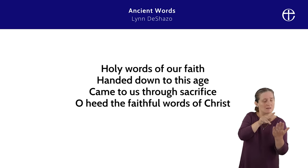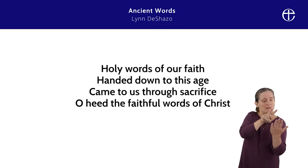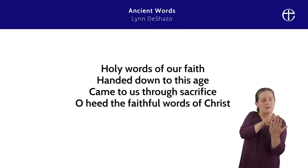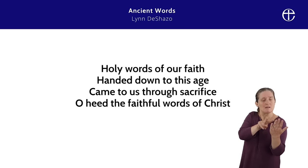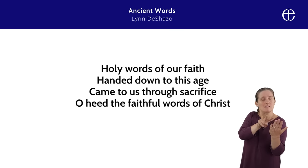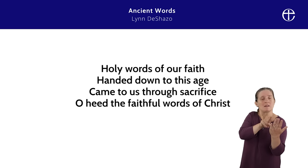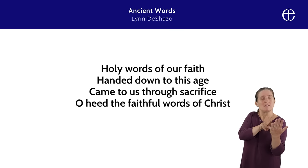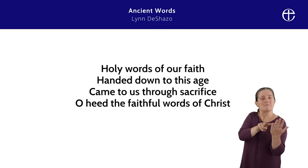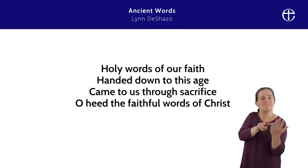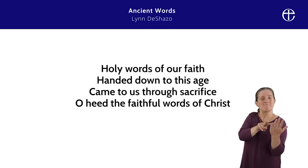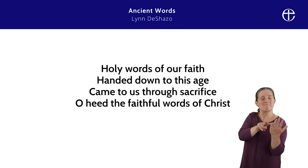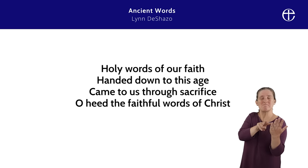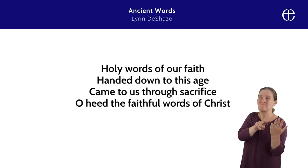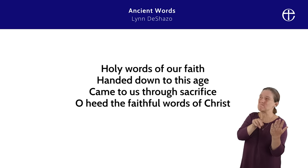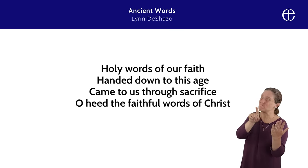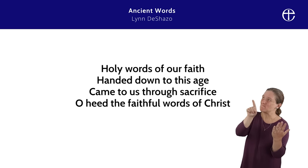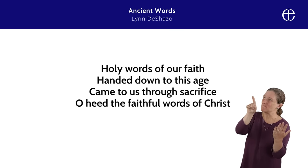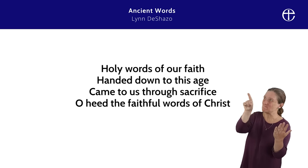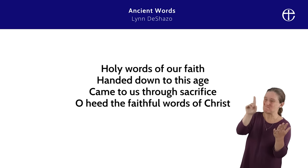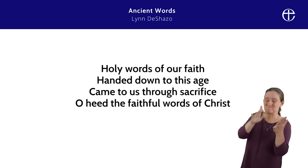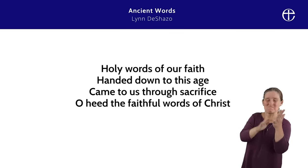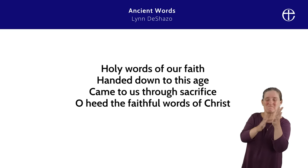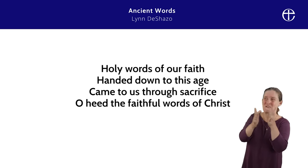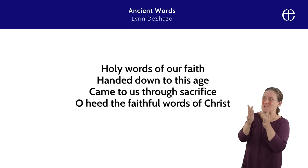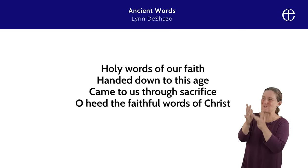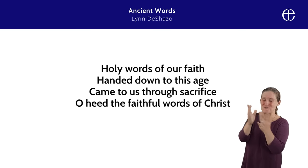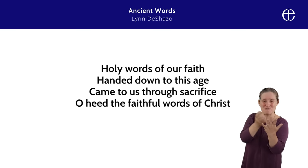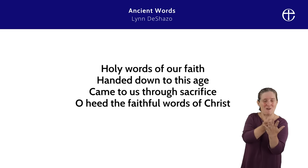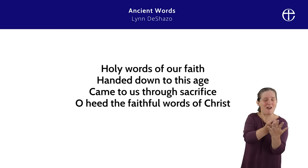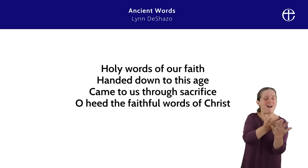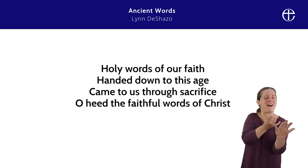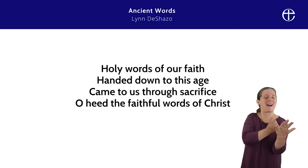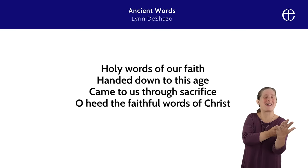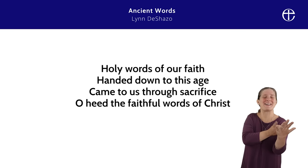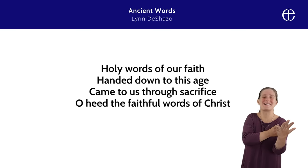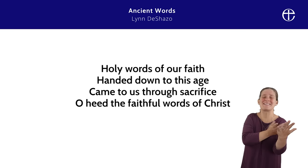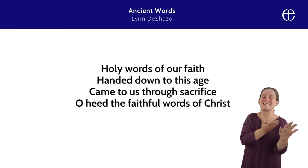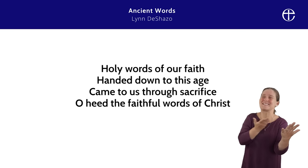O heed the faithful words of Christ